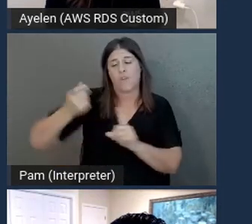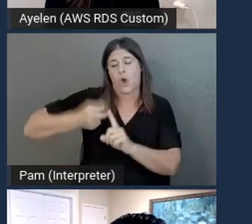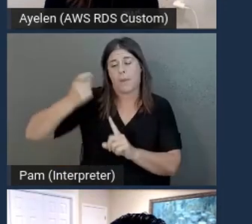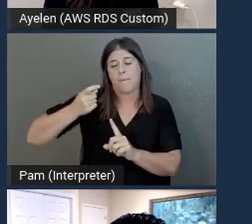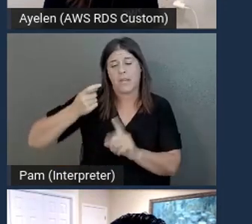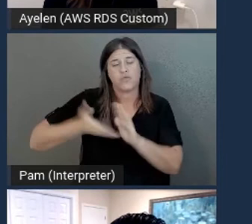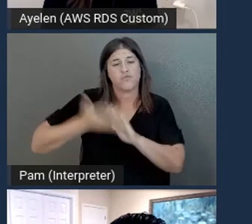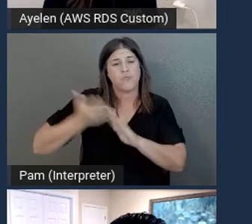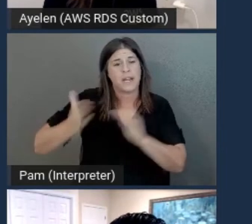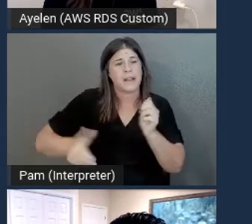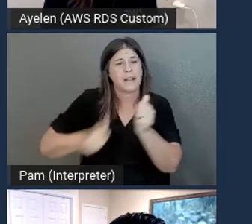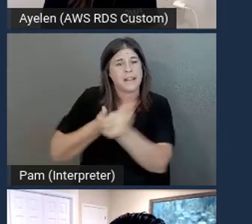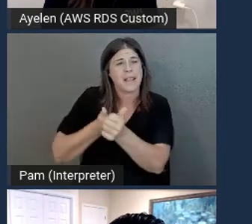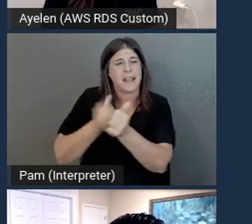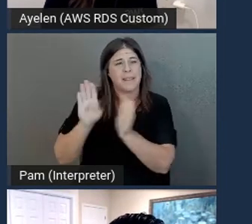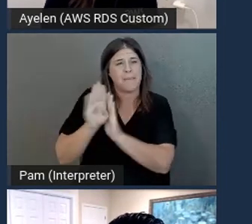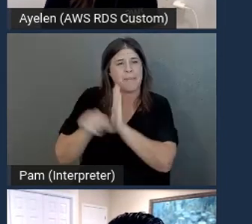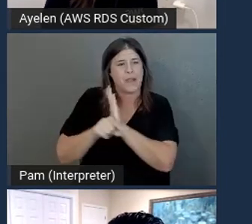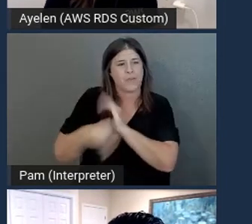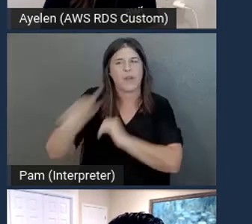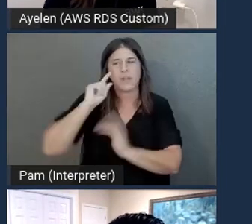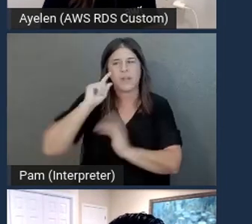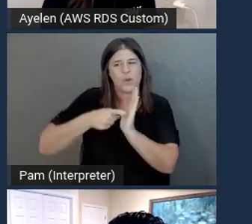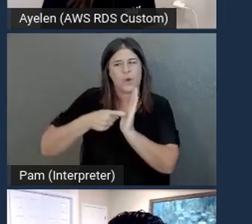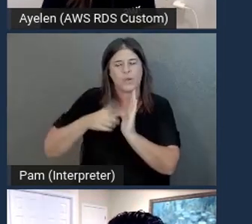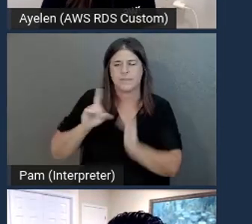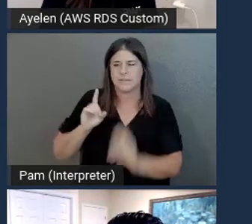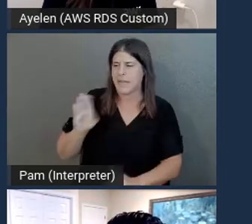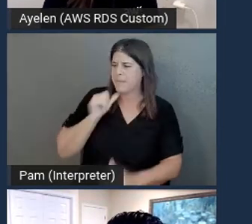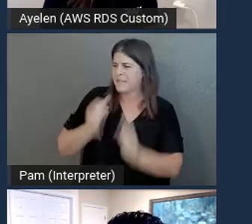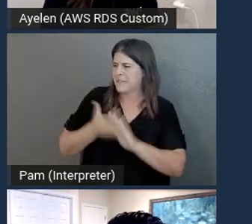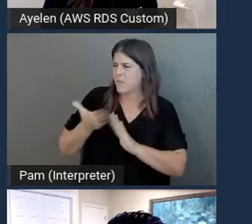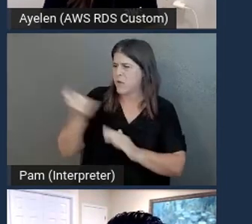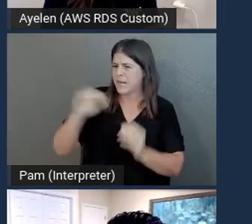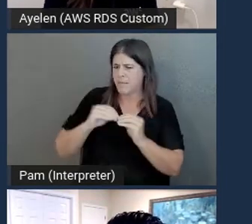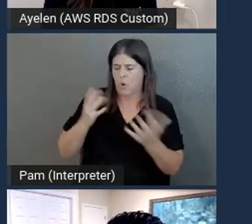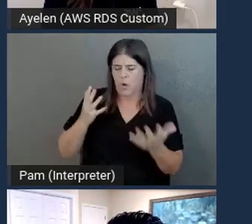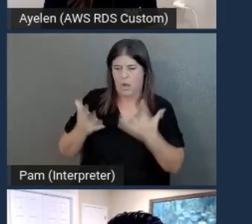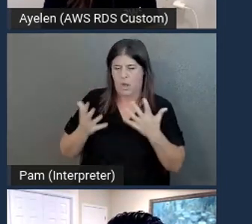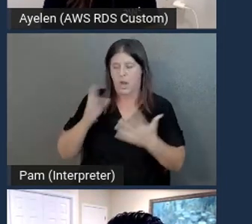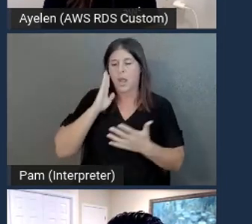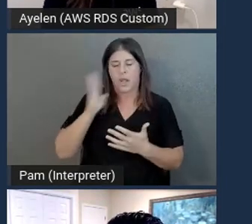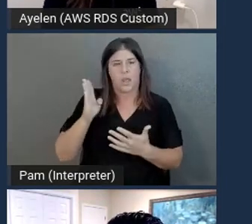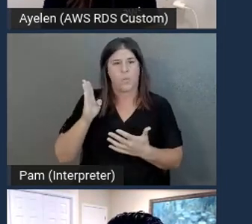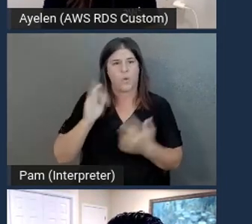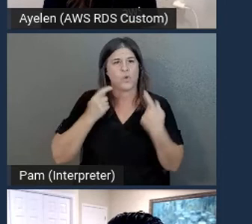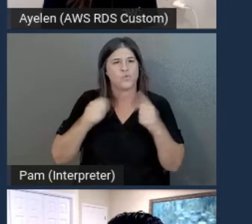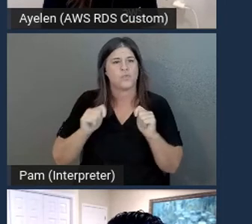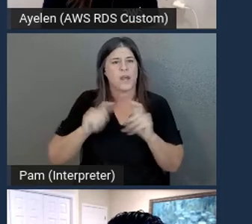That is going to notice that the database is not running anymore. And he's going to try to start this right away.